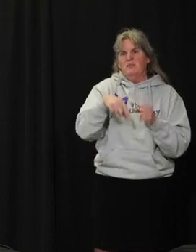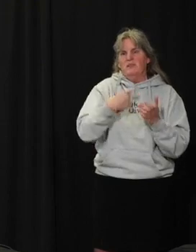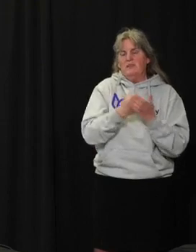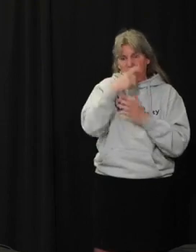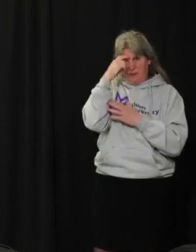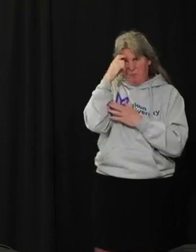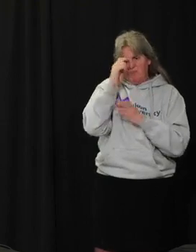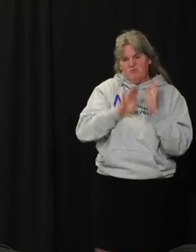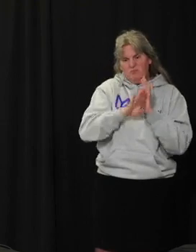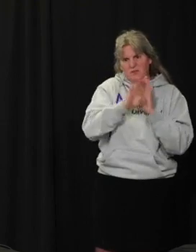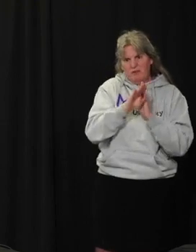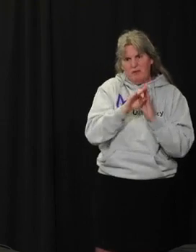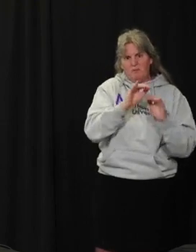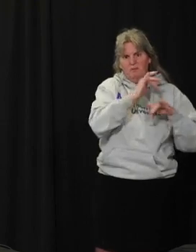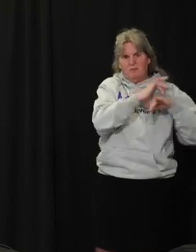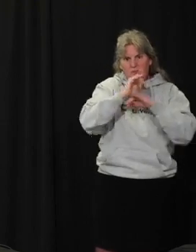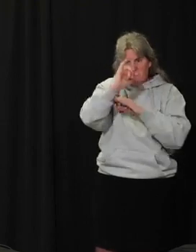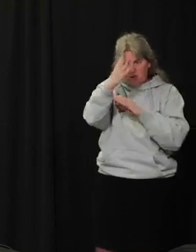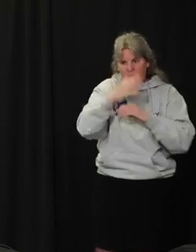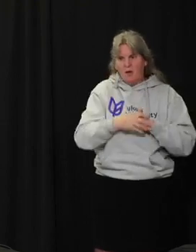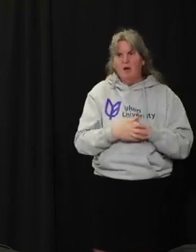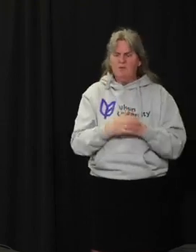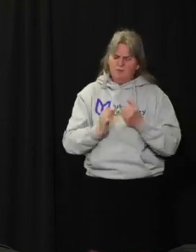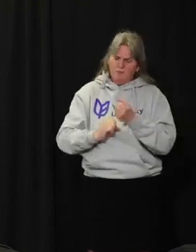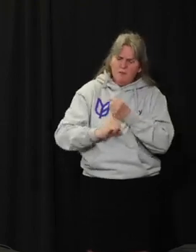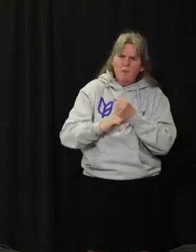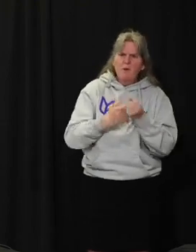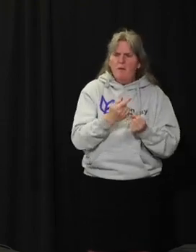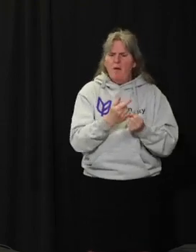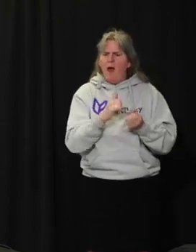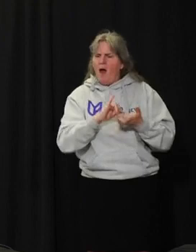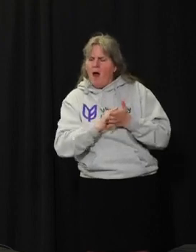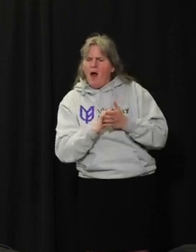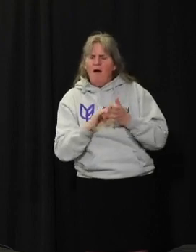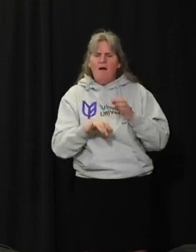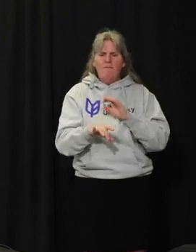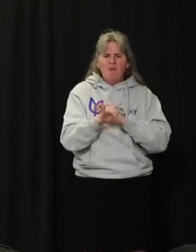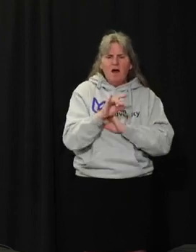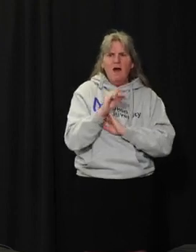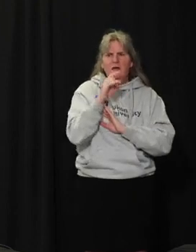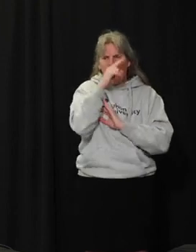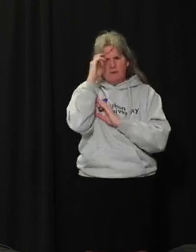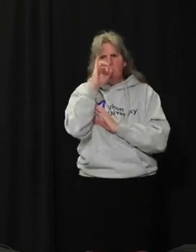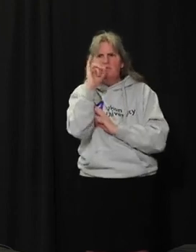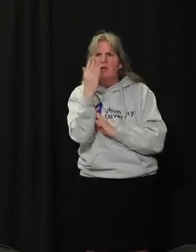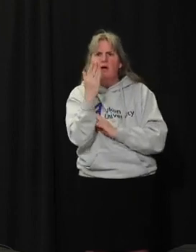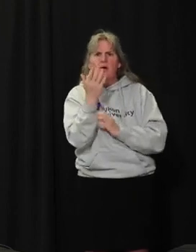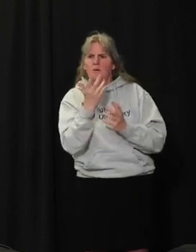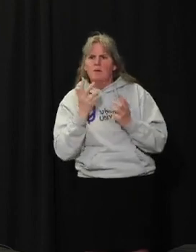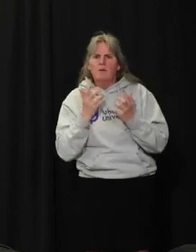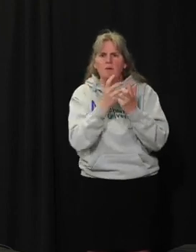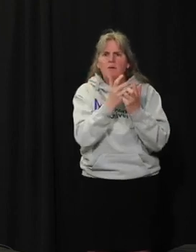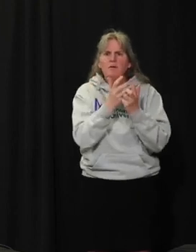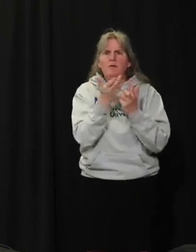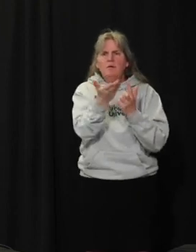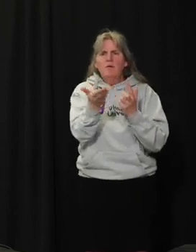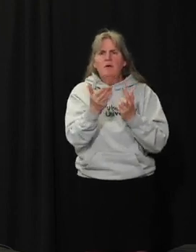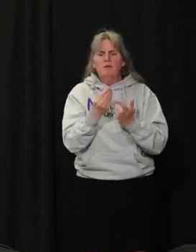This funding will help Yukon graduating and postsecondary students find summer employment to develop their skills in the